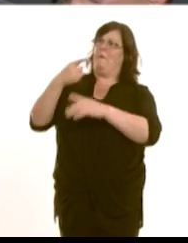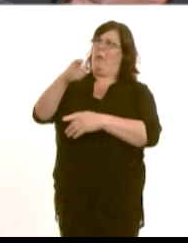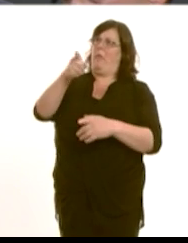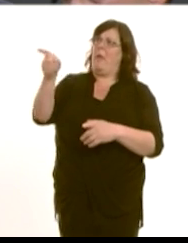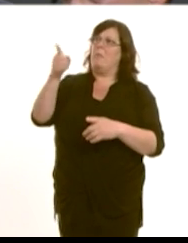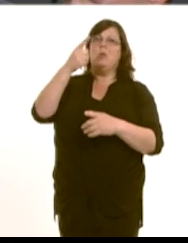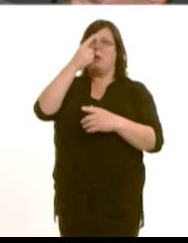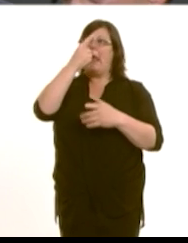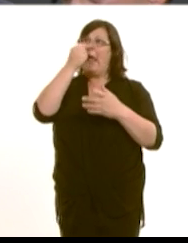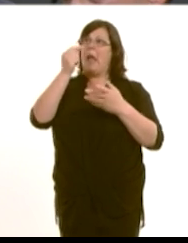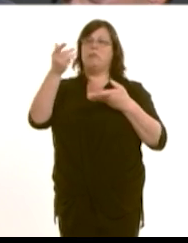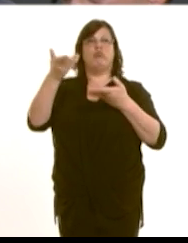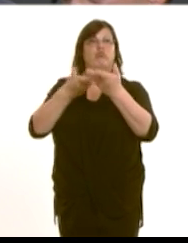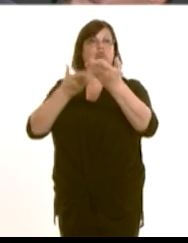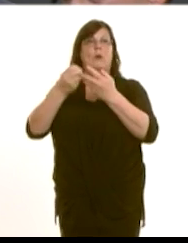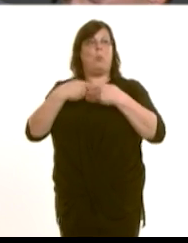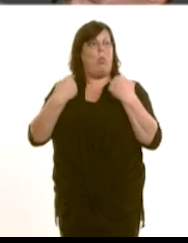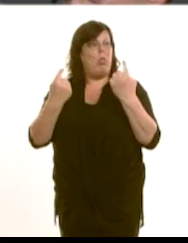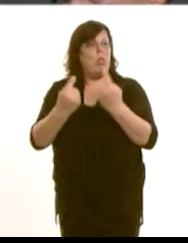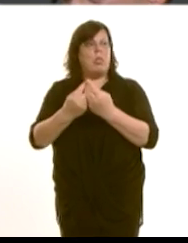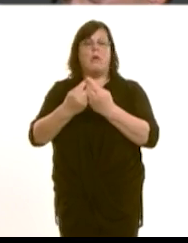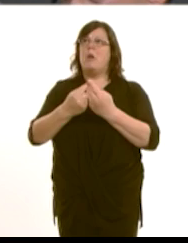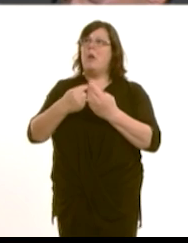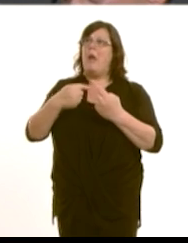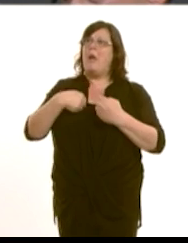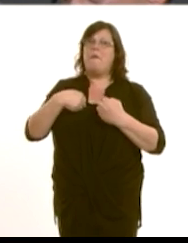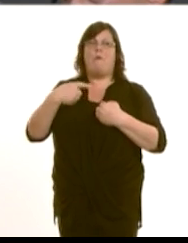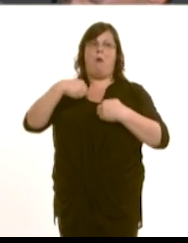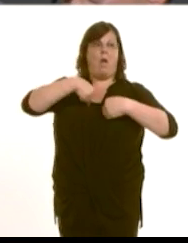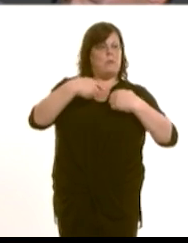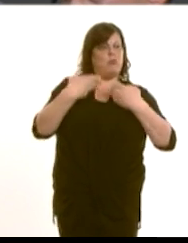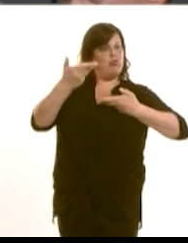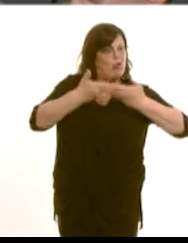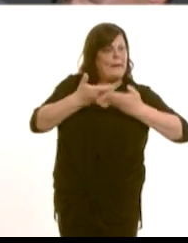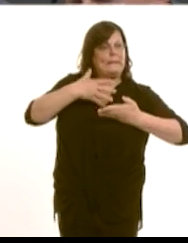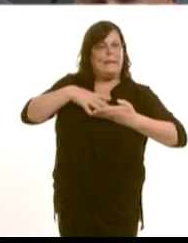trade within the EU. Trade is mutually beneficial to both sides, whether you have a surplus or a deficit.